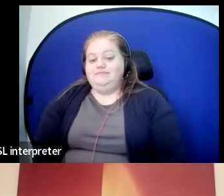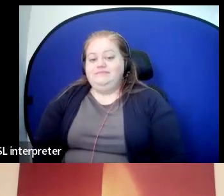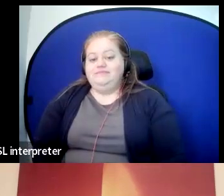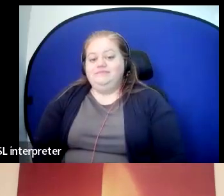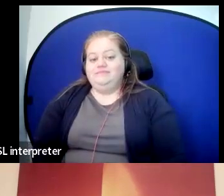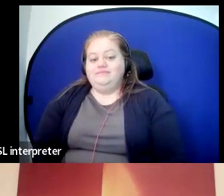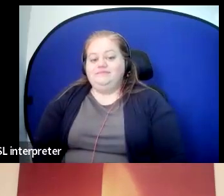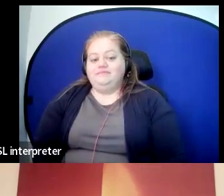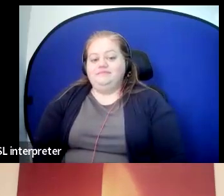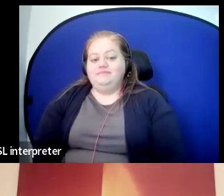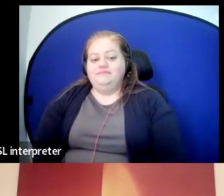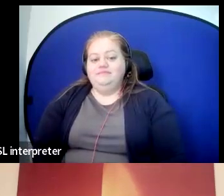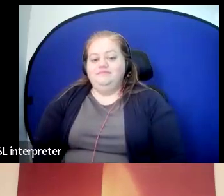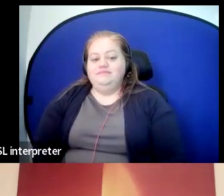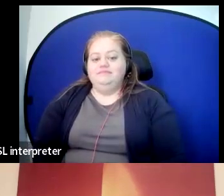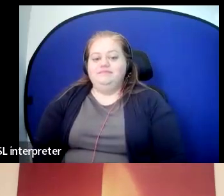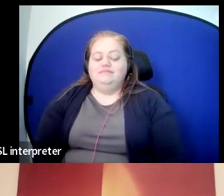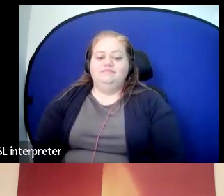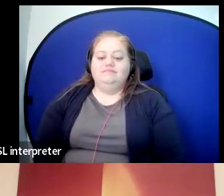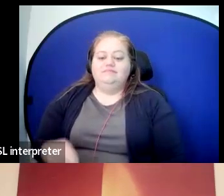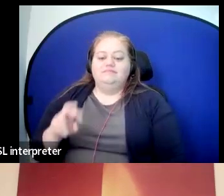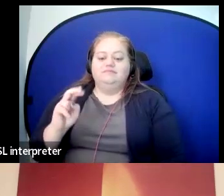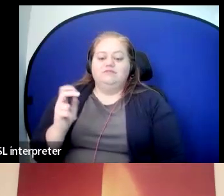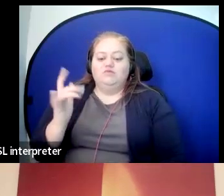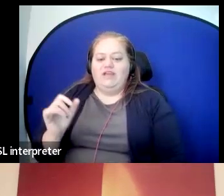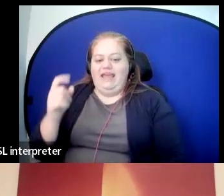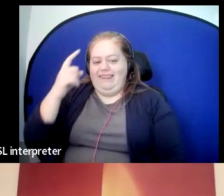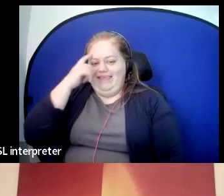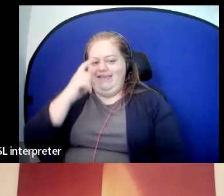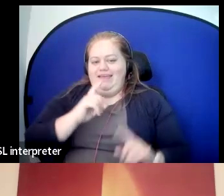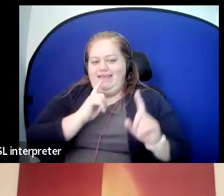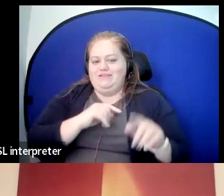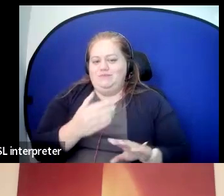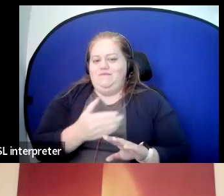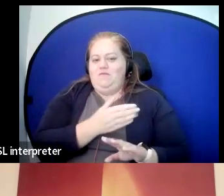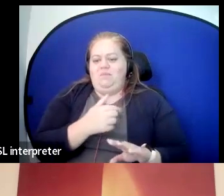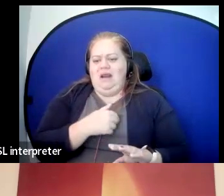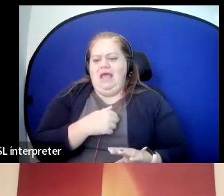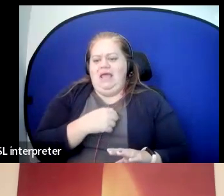So I think I answered that question before, but I can repeat what I said.